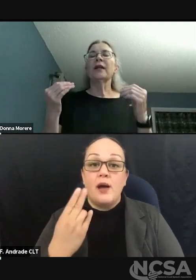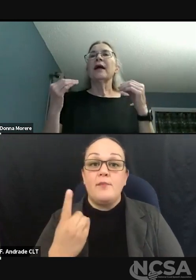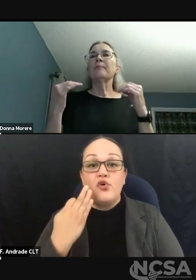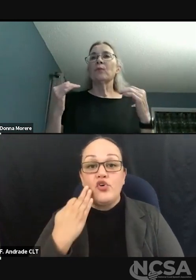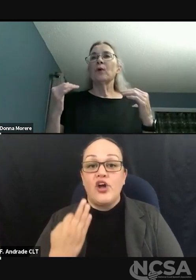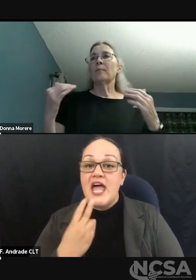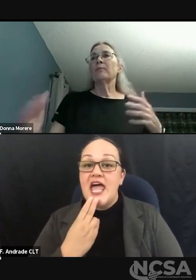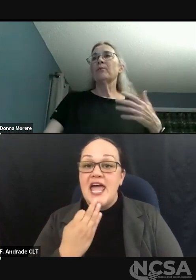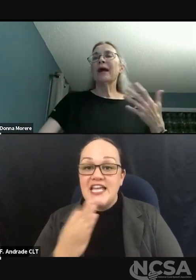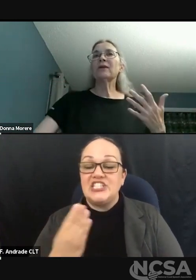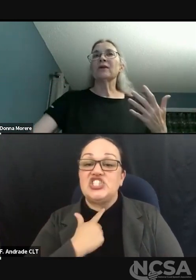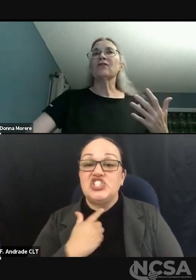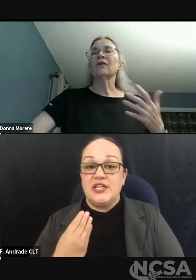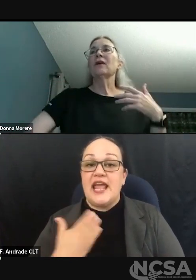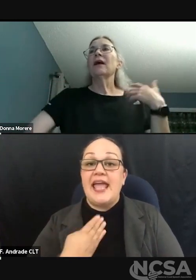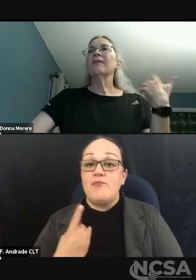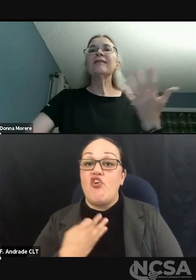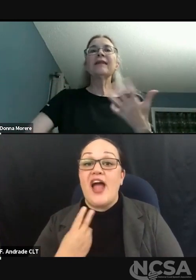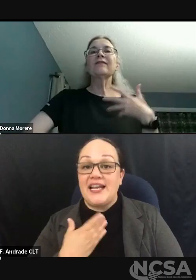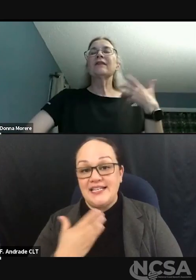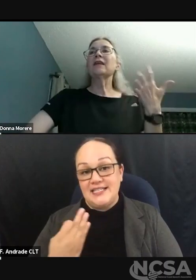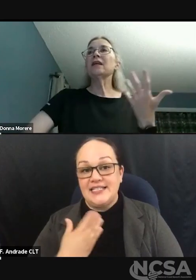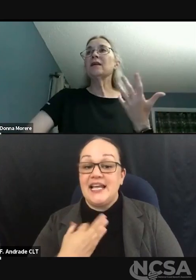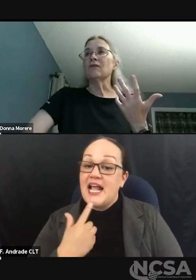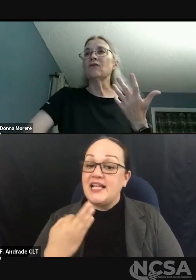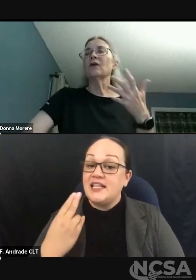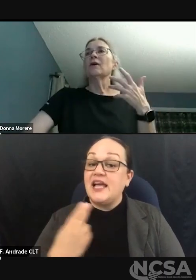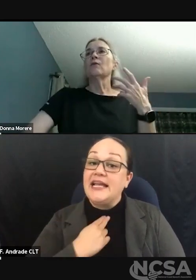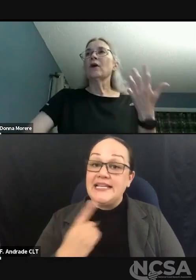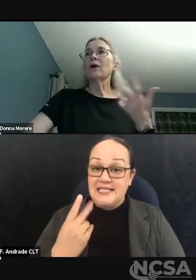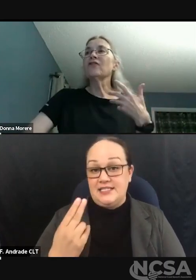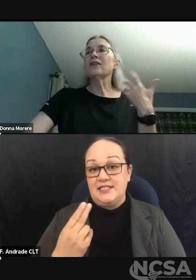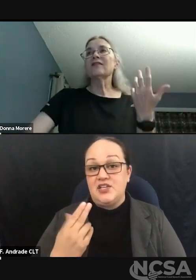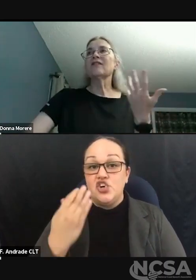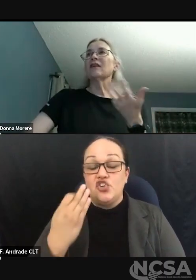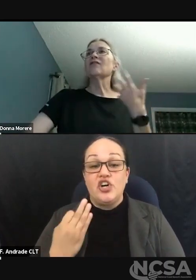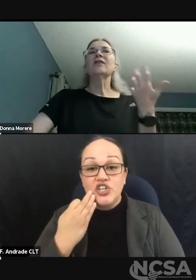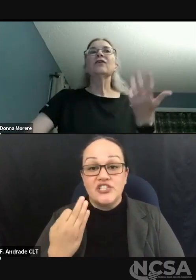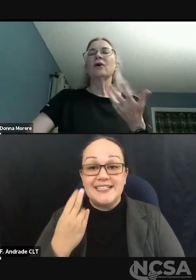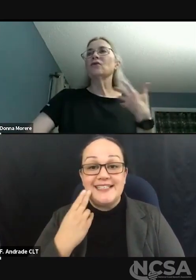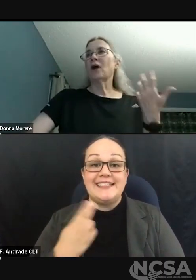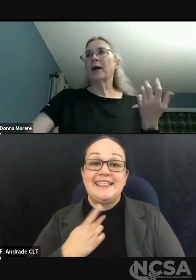and practice. And this lets the kids rehearse these things in their own time.